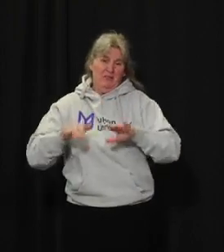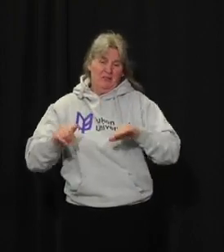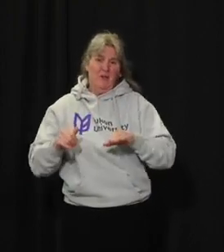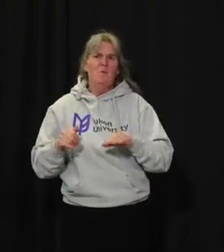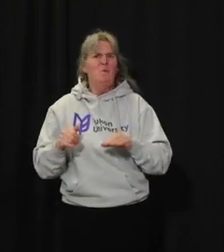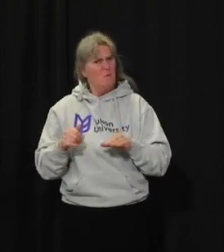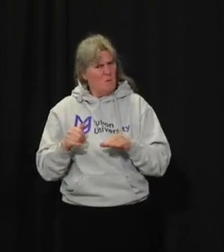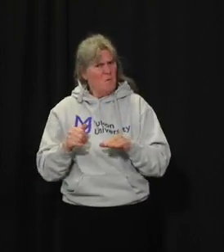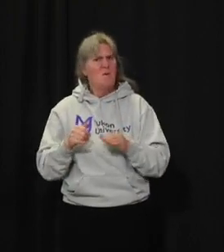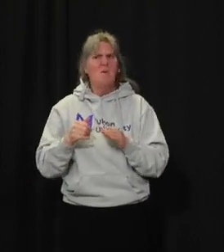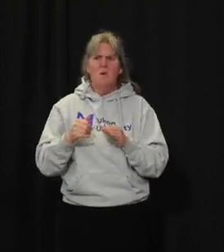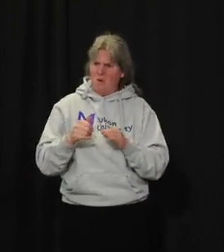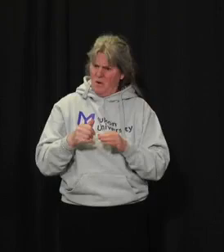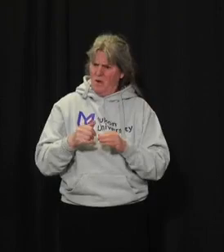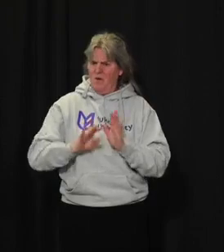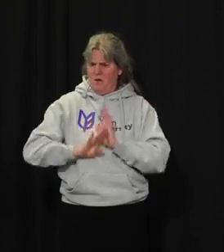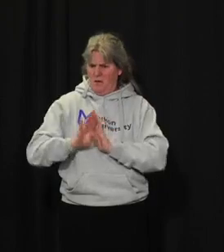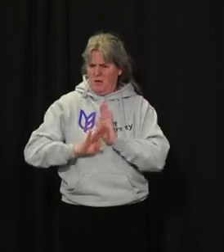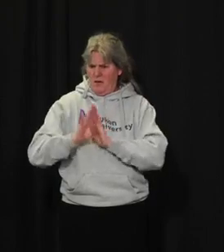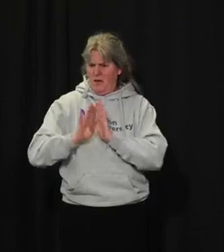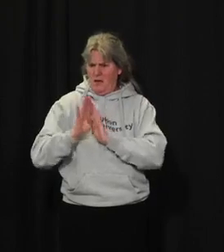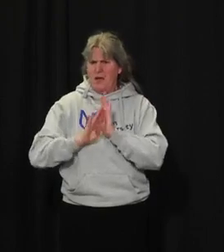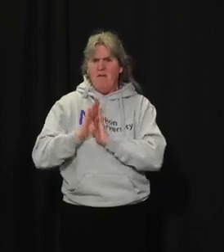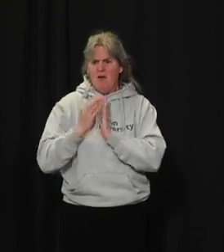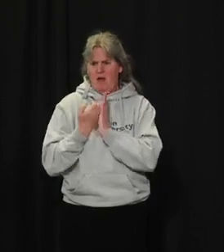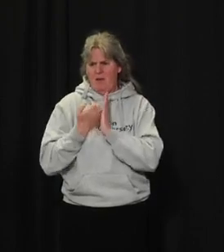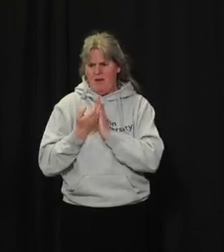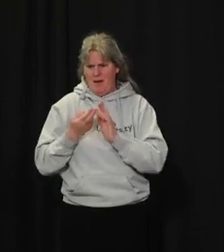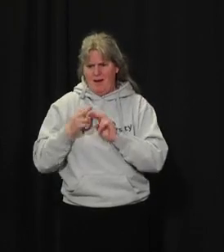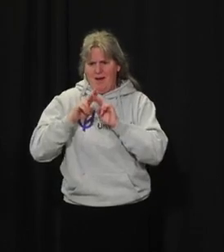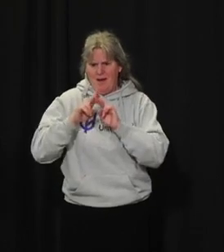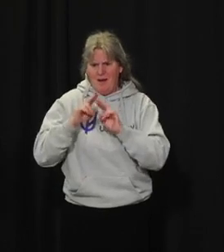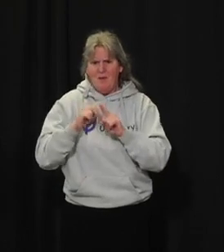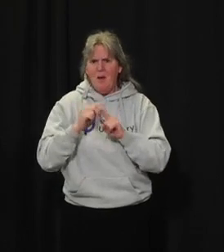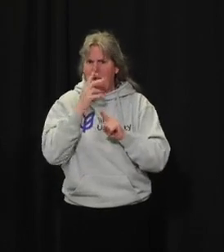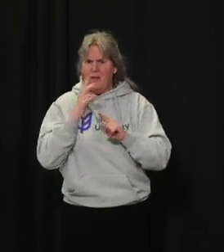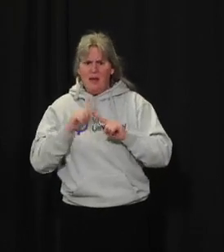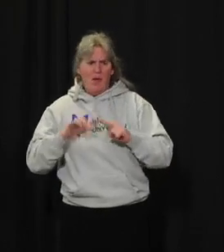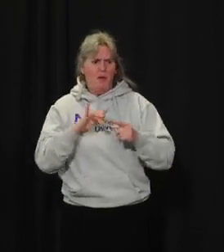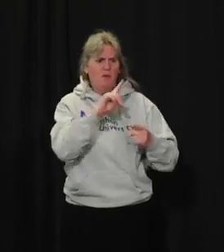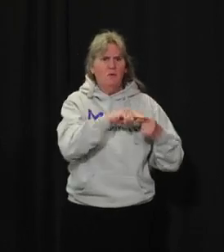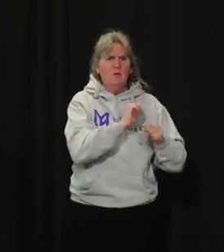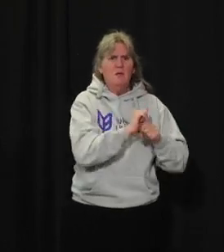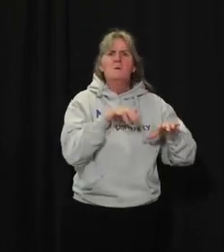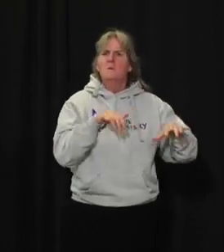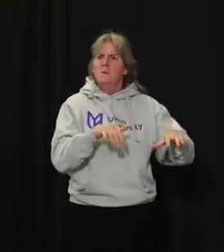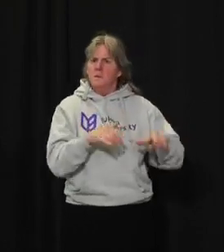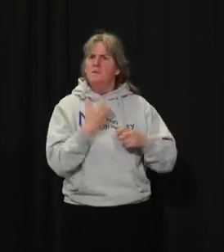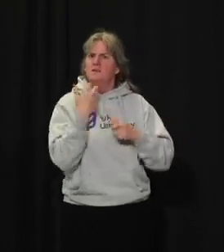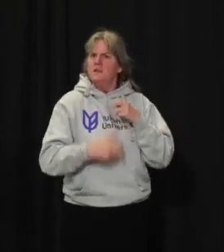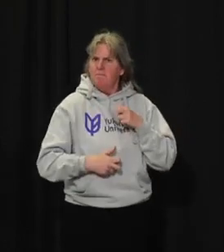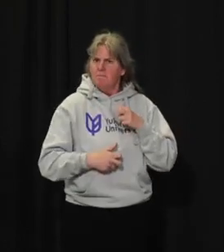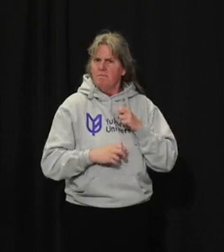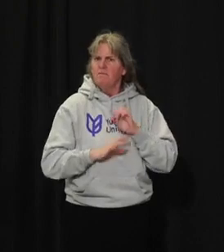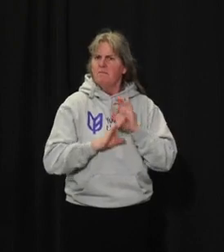There are endless consequences of rebuilding an economy where mothers cannot return to work. Childcare operator guidelines